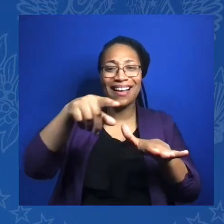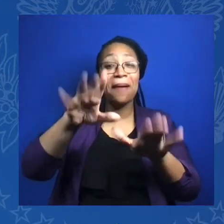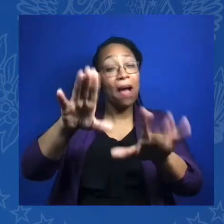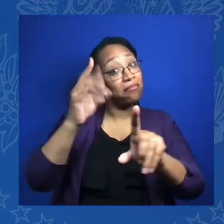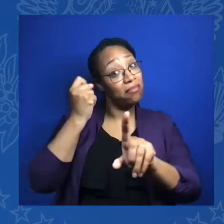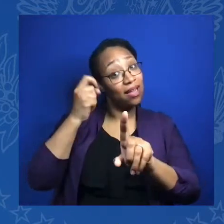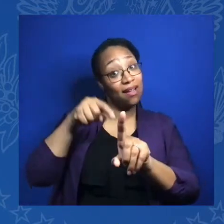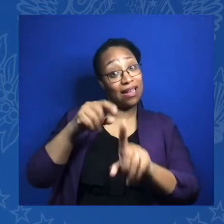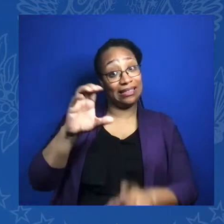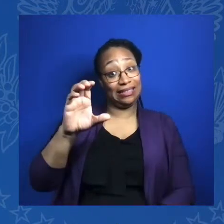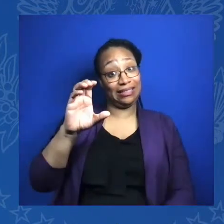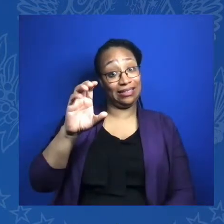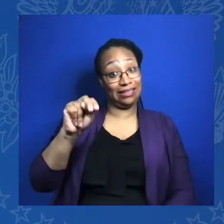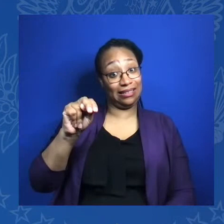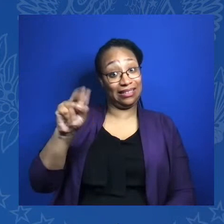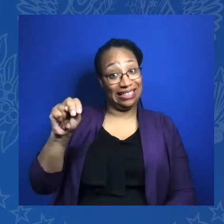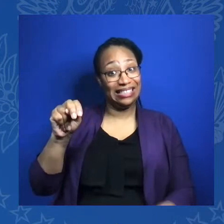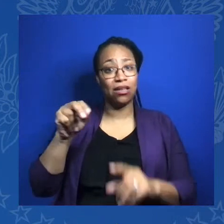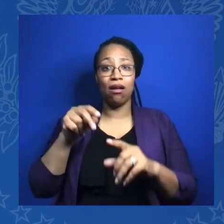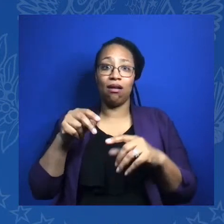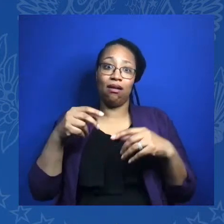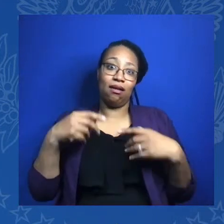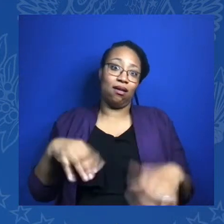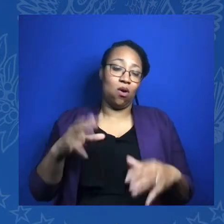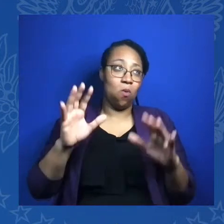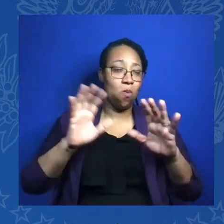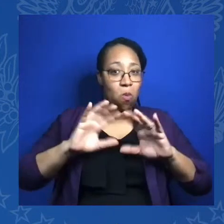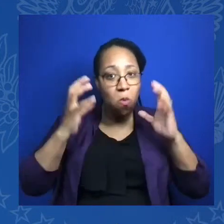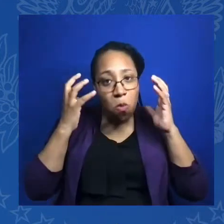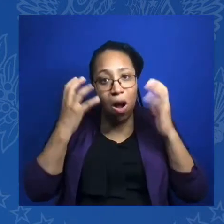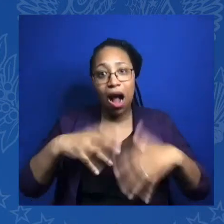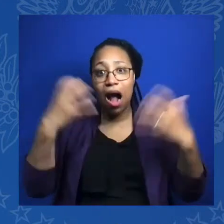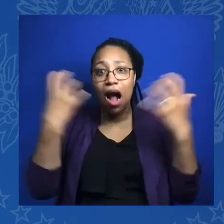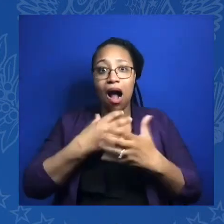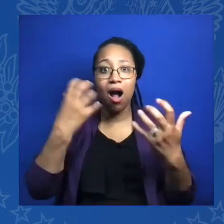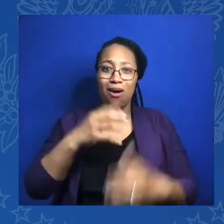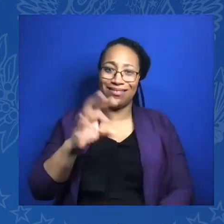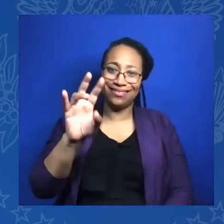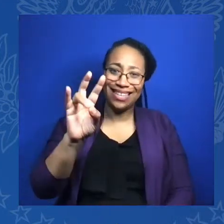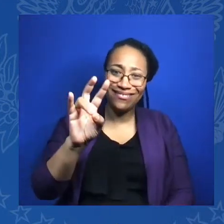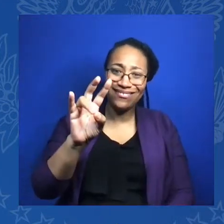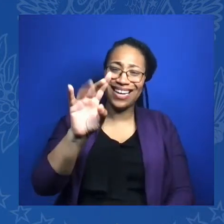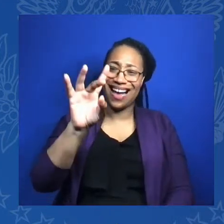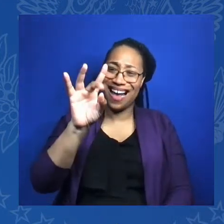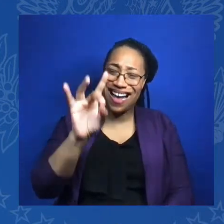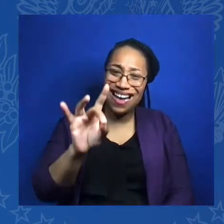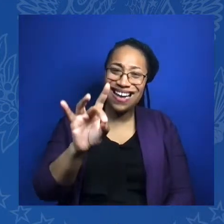Whoa.